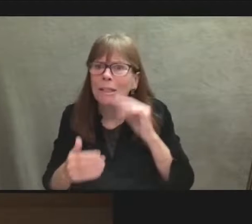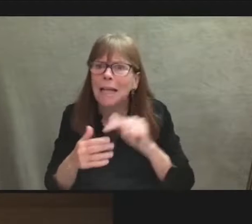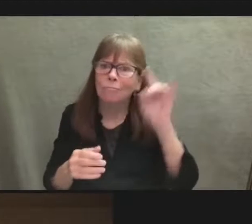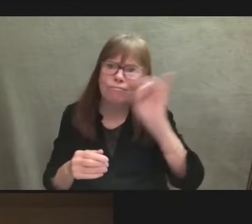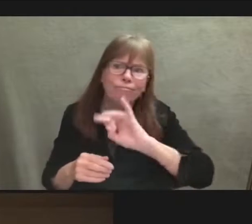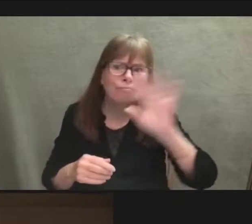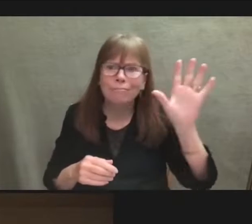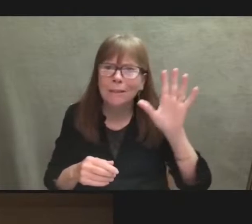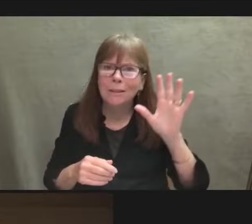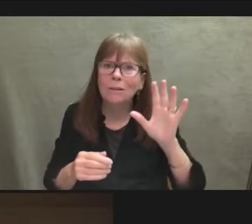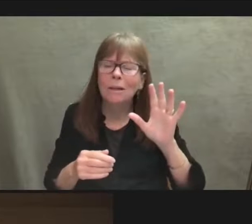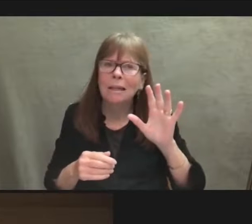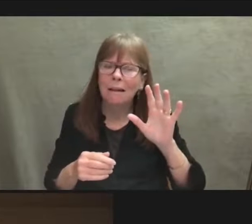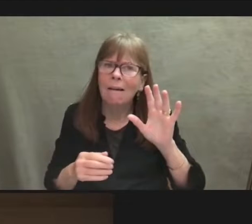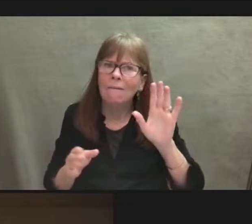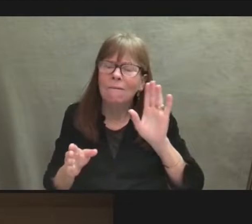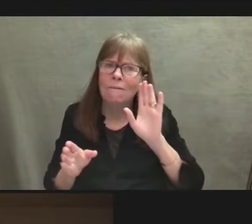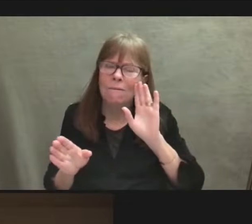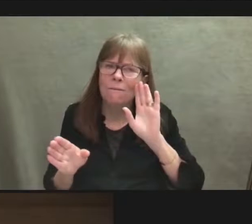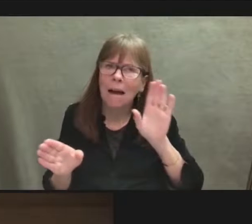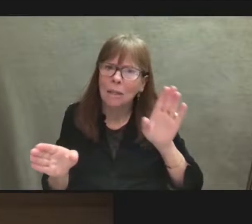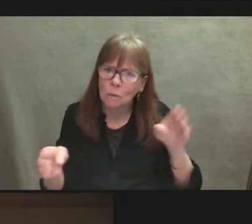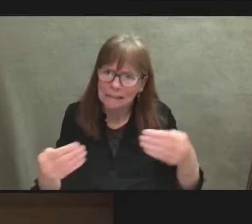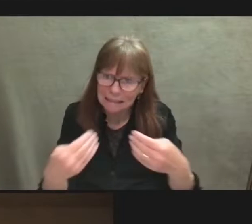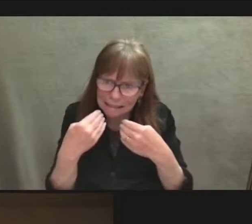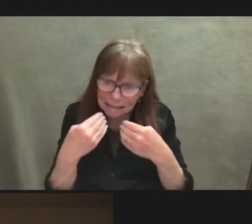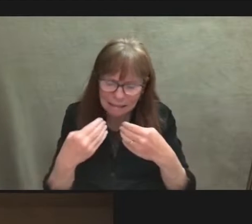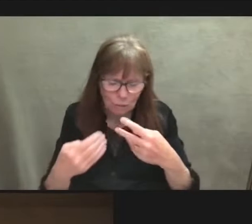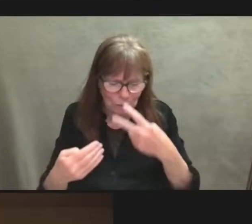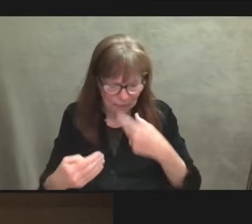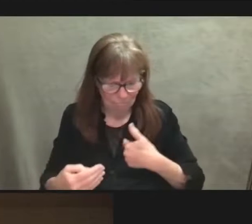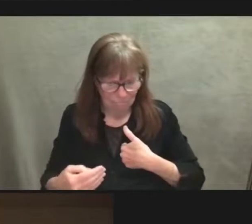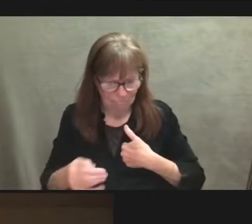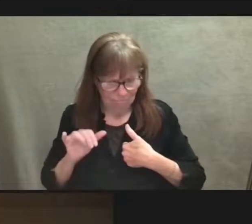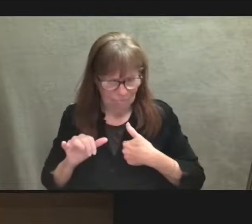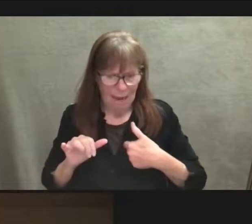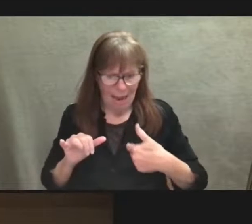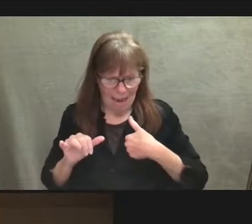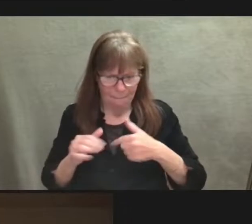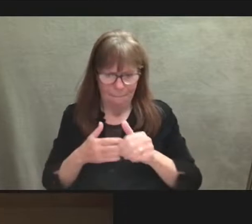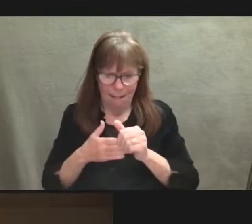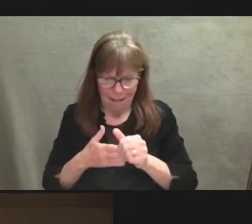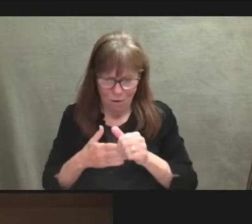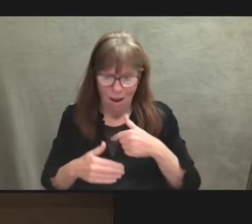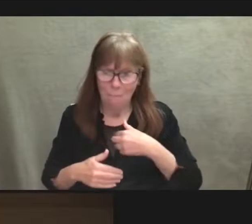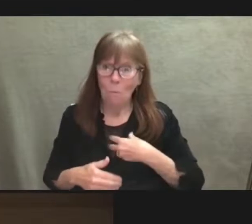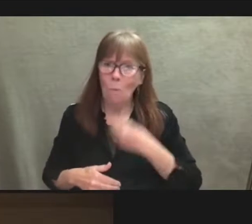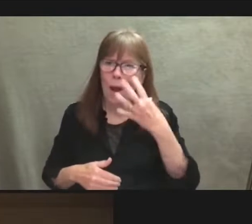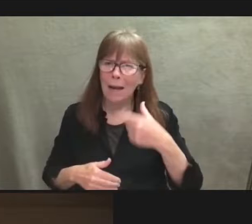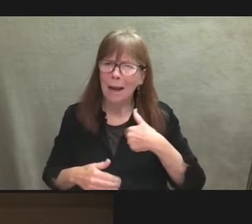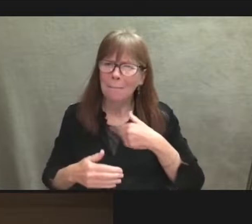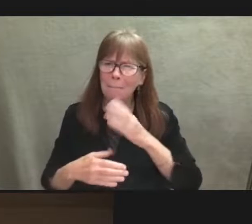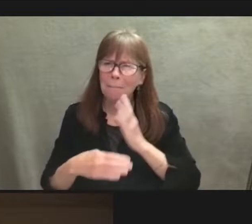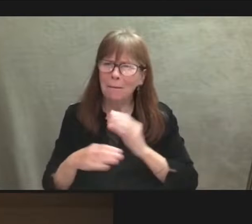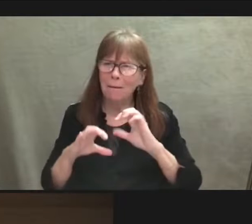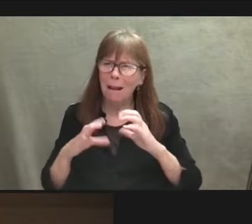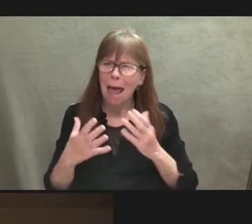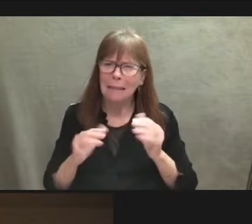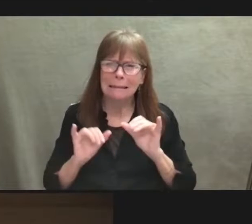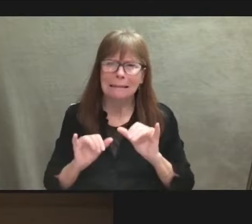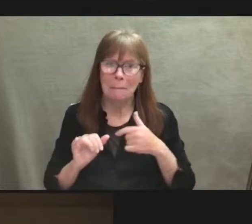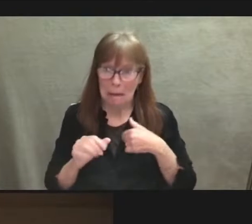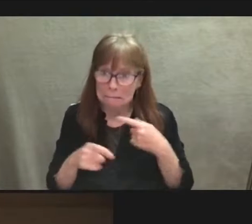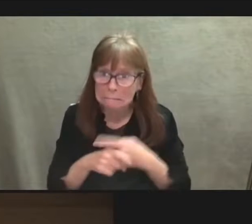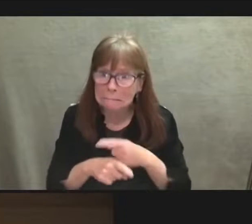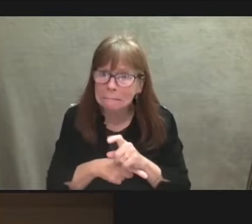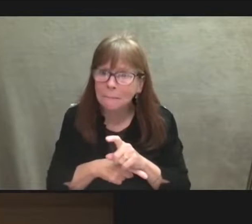and re-examine myself as a leader. And we’ve—I mean we are making headway. I want to serve